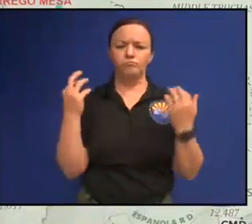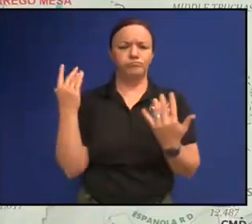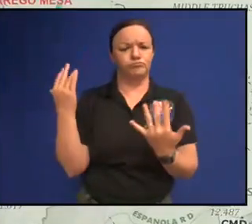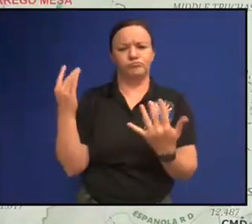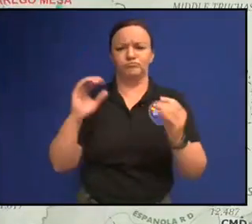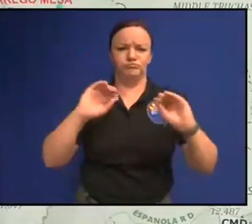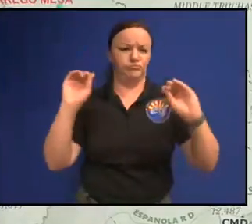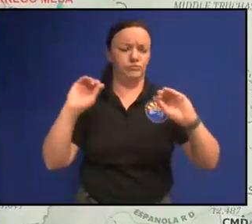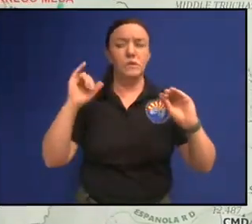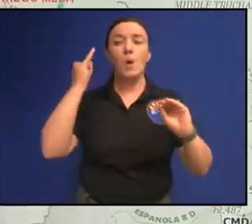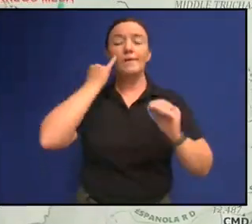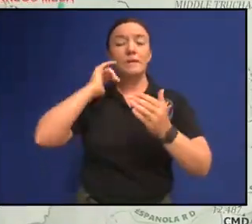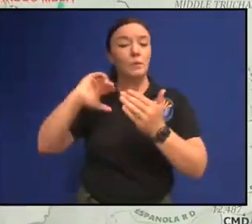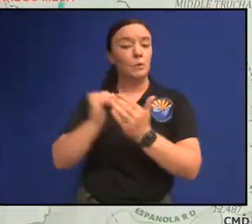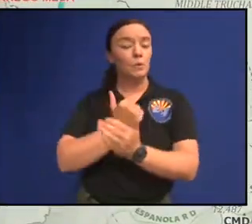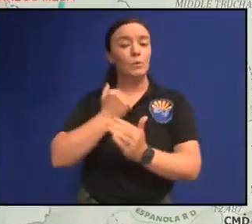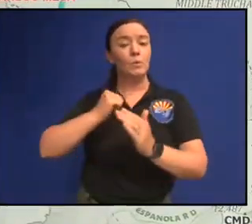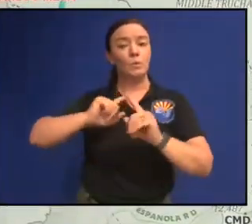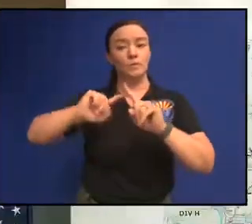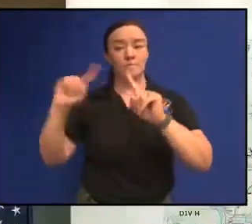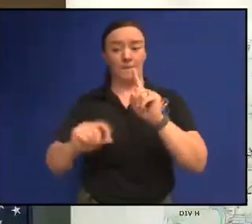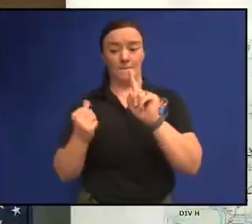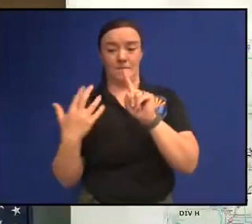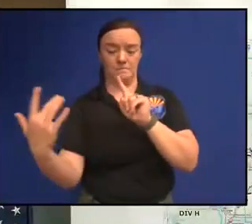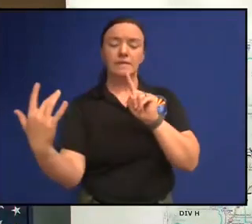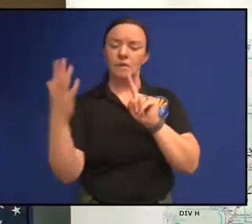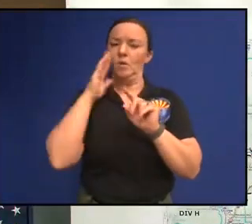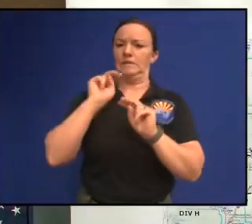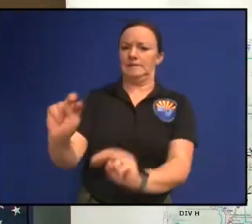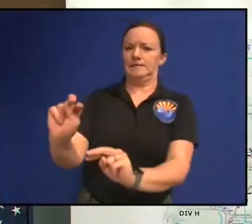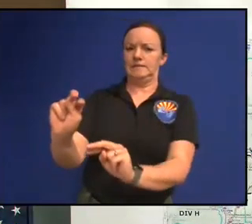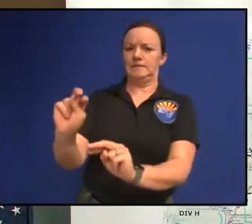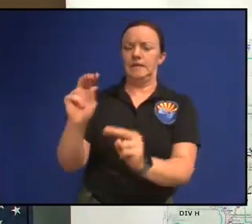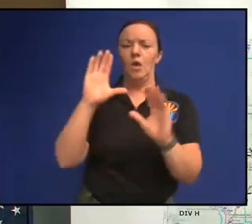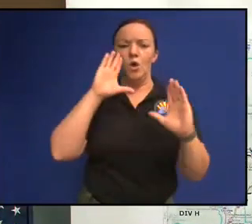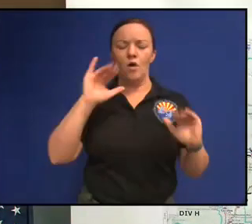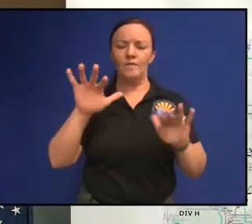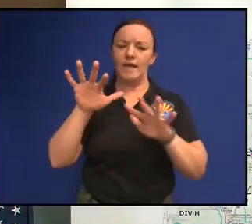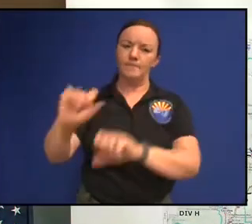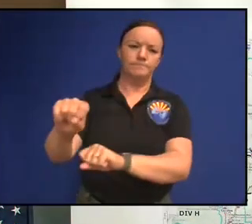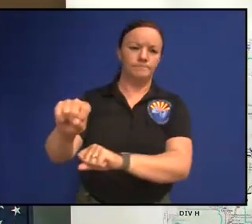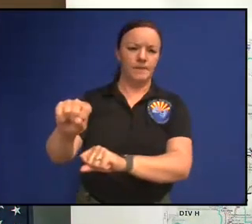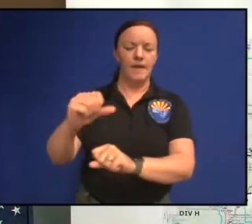WATCH AND HOPEFULLY WE HAVE SOME AERIAL RESOURCES THAT WE'LL BE ABLE TO INSERT IF WE NEED TO IF SOMETHING WAS